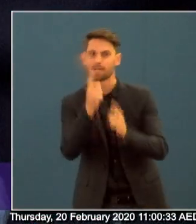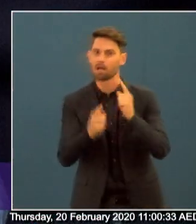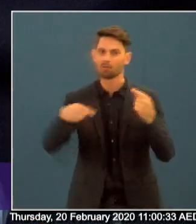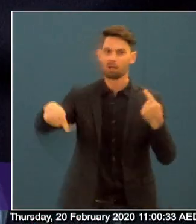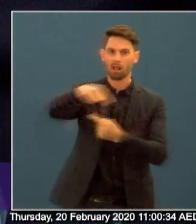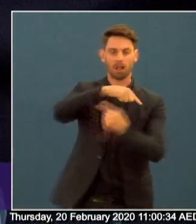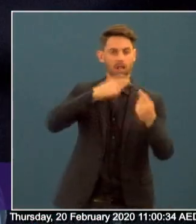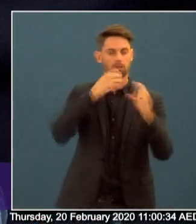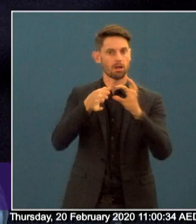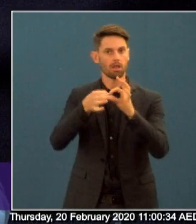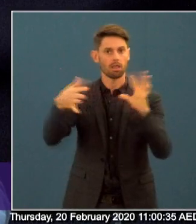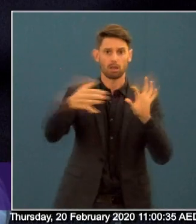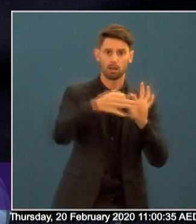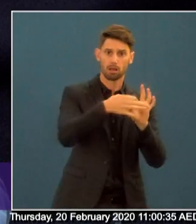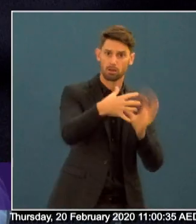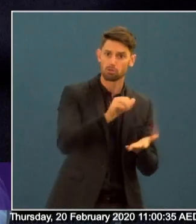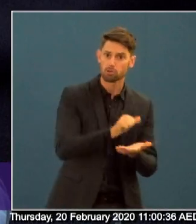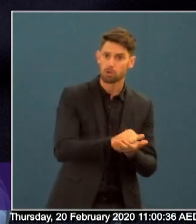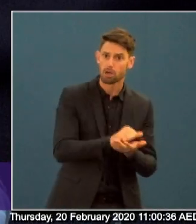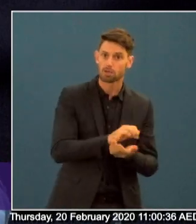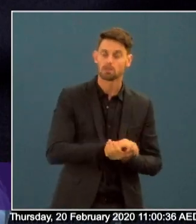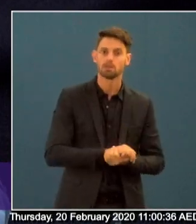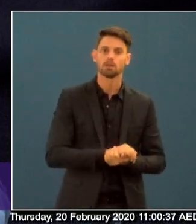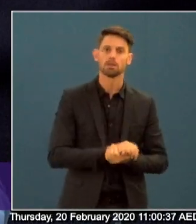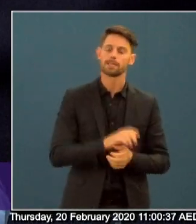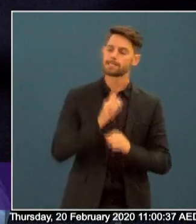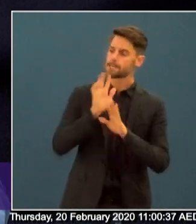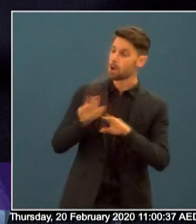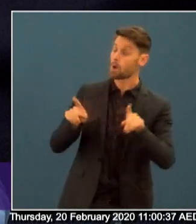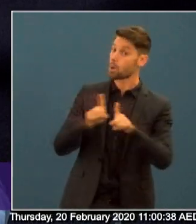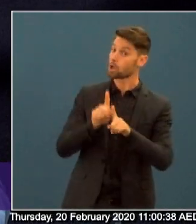It's also one of identity for people with intellectual disability